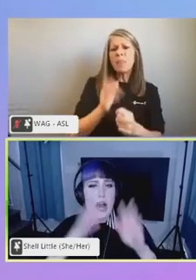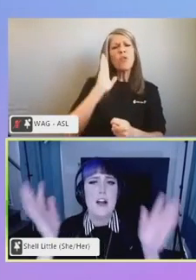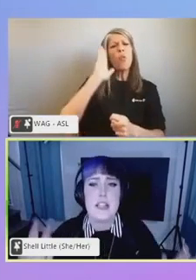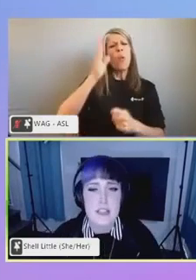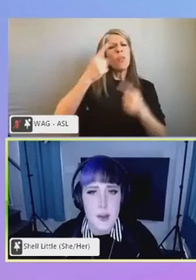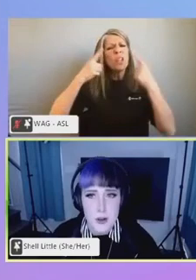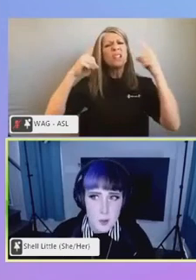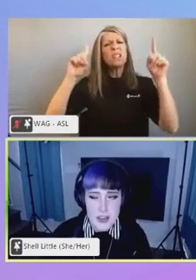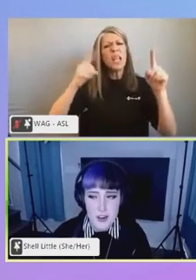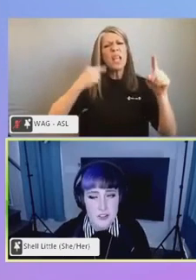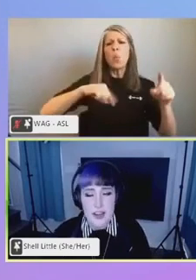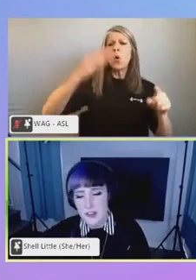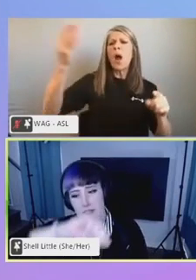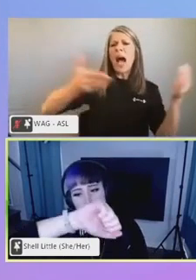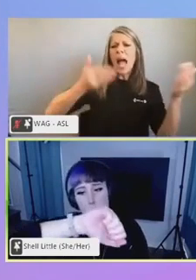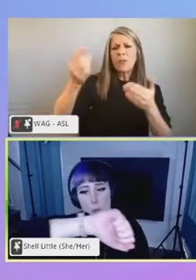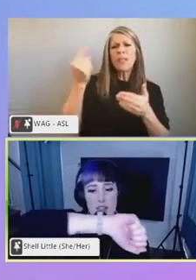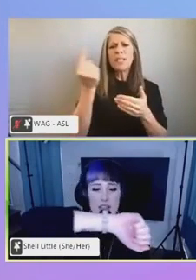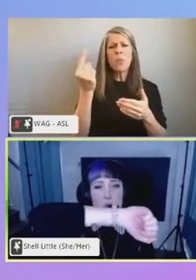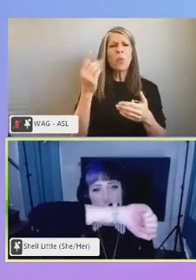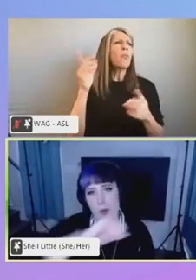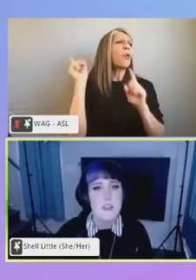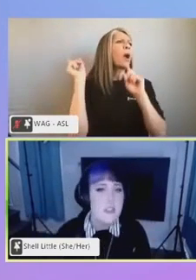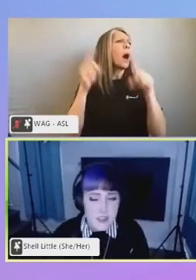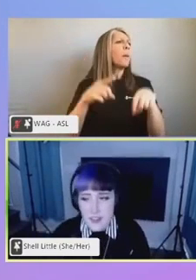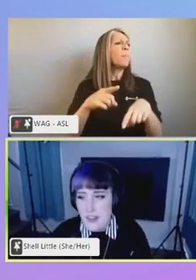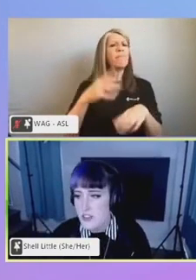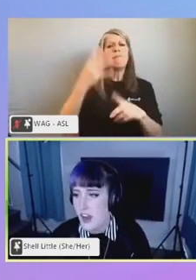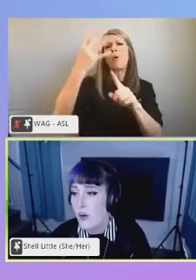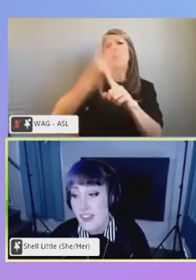help from upper management and was kind of given it, we will figure it out on your own. We don't really care